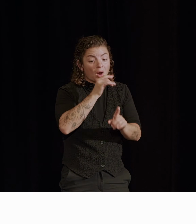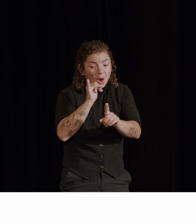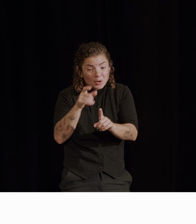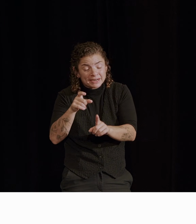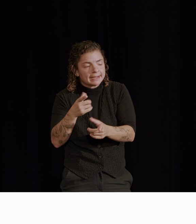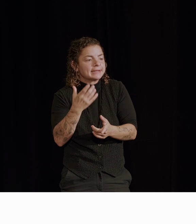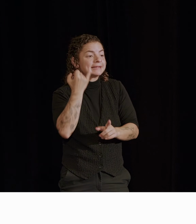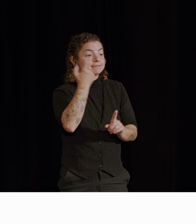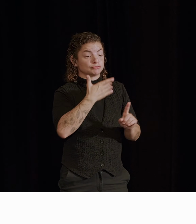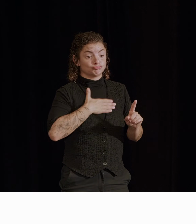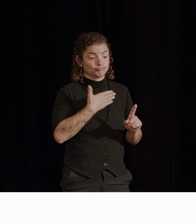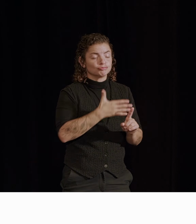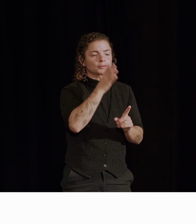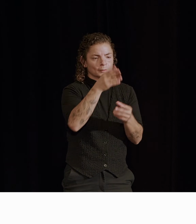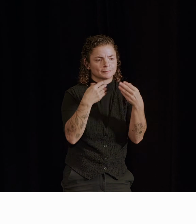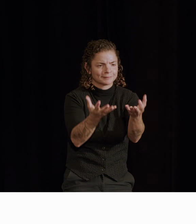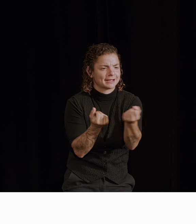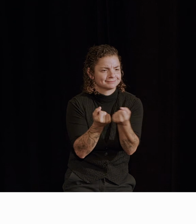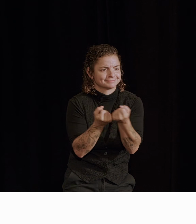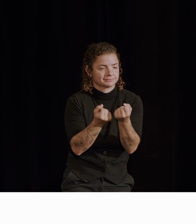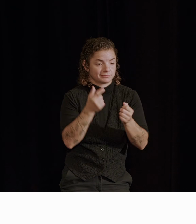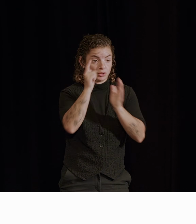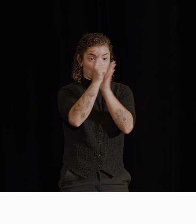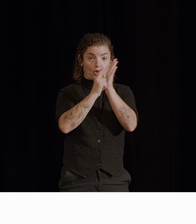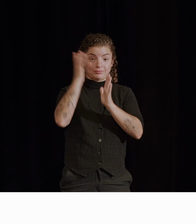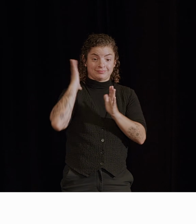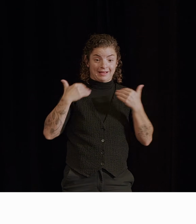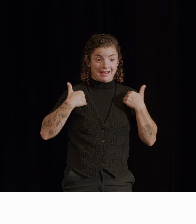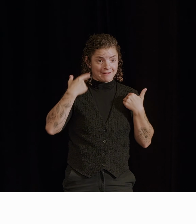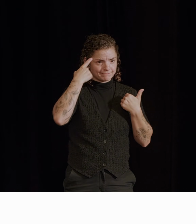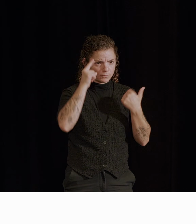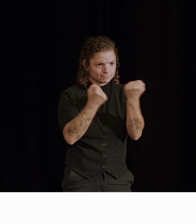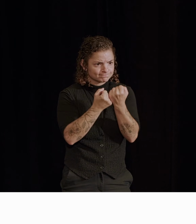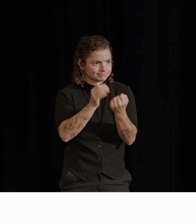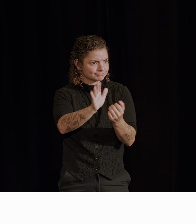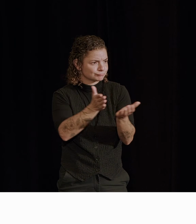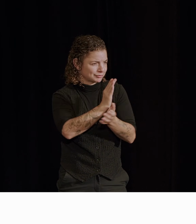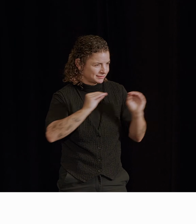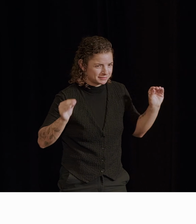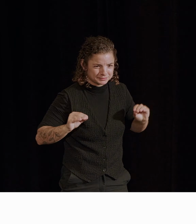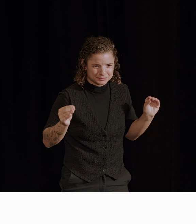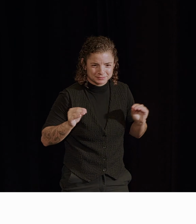the success I've had in my education and my career, was not able to achieve